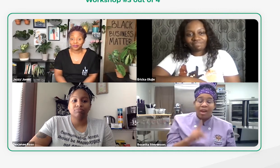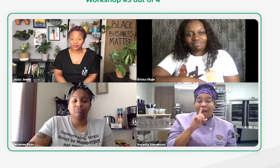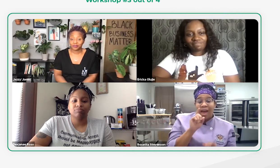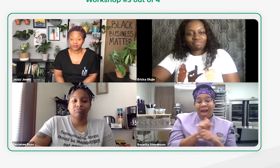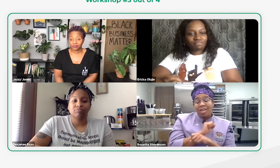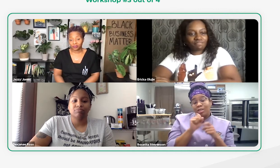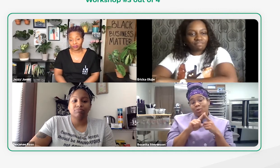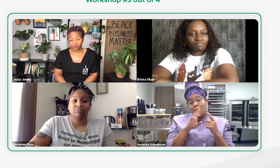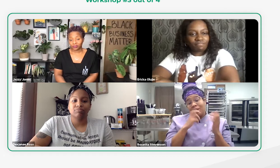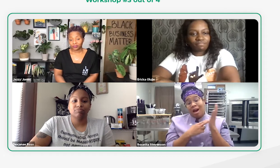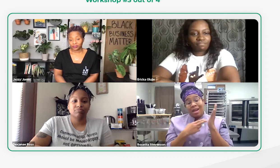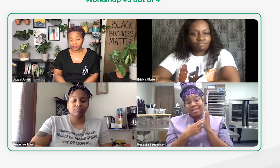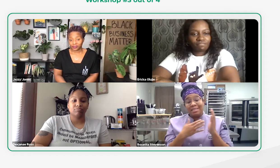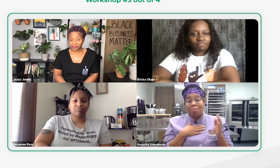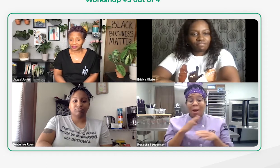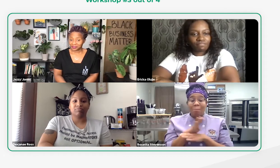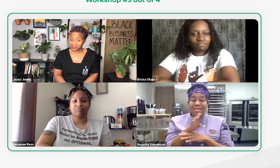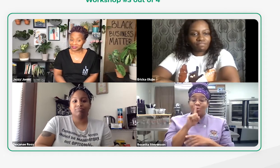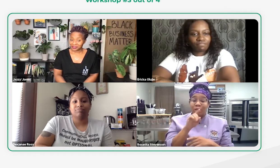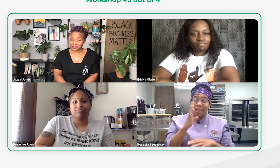businesses. >> Rosetta